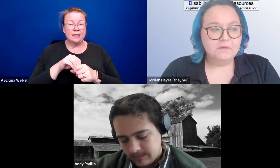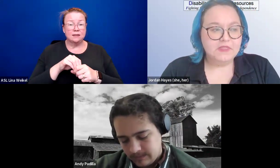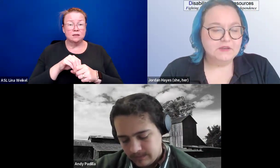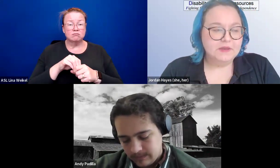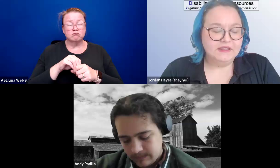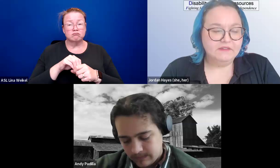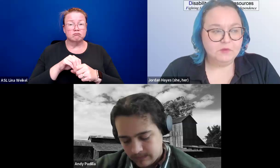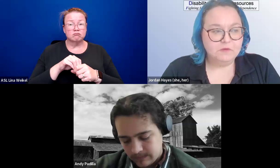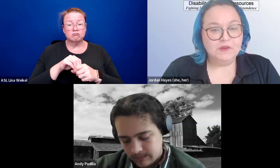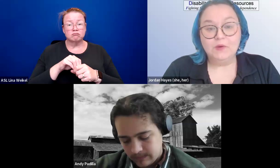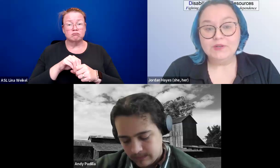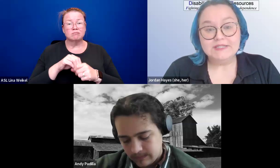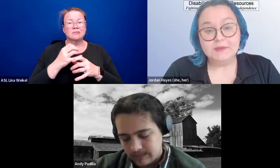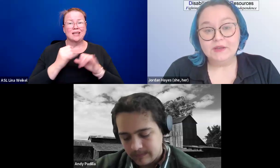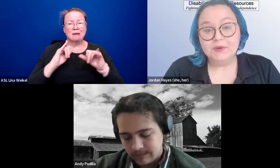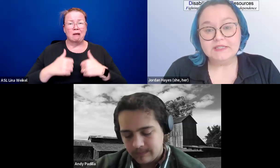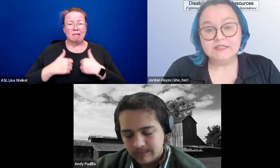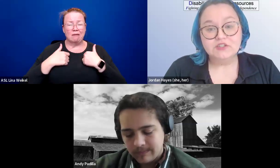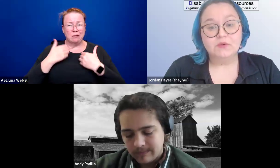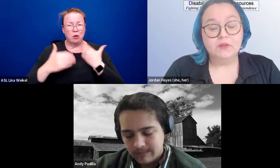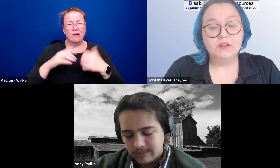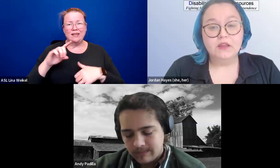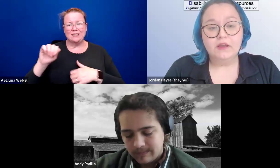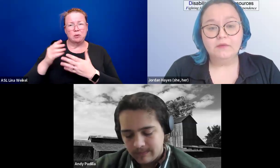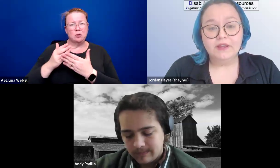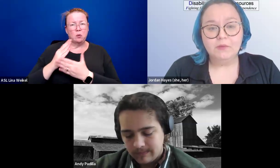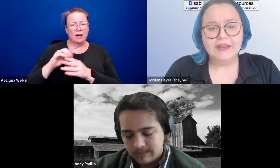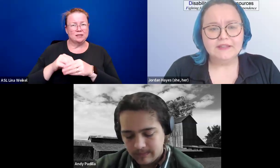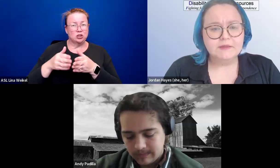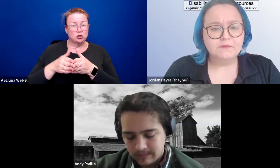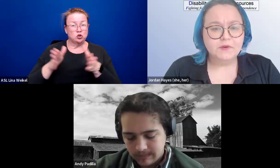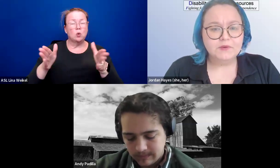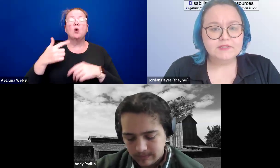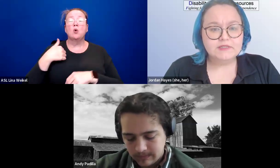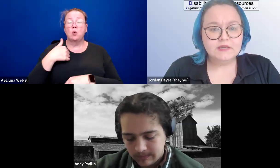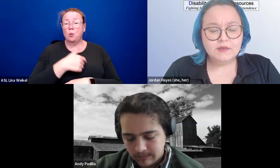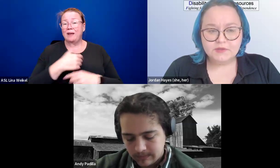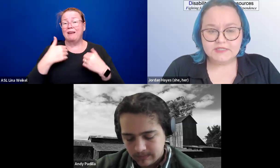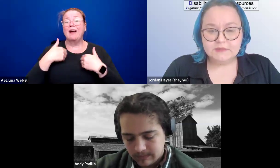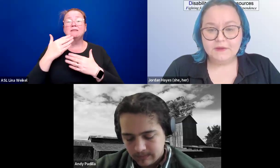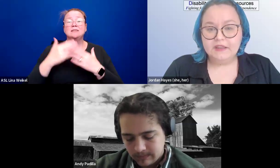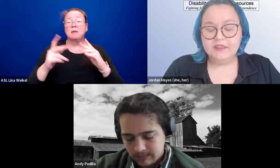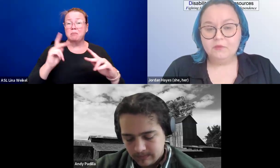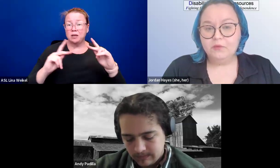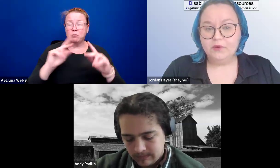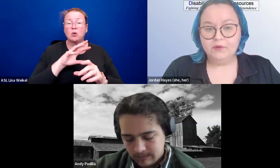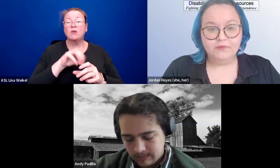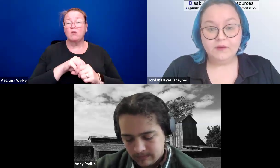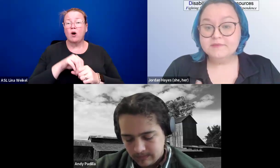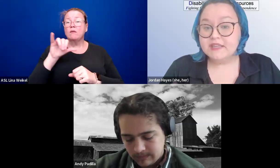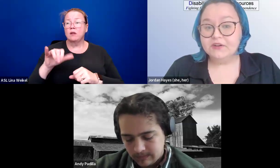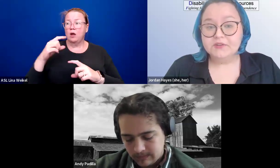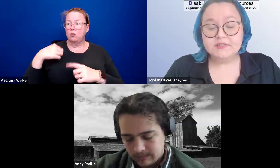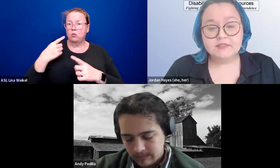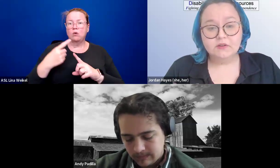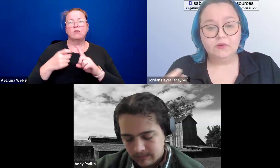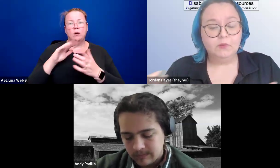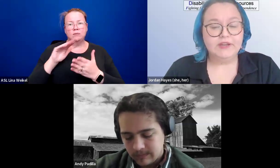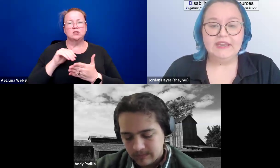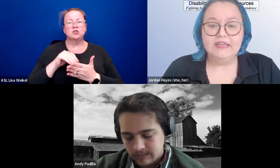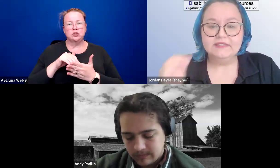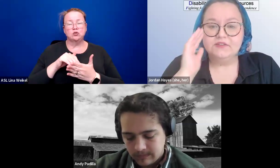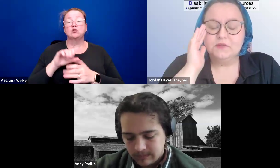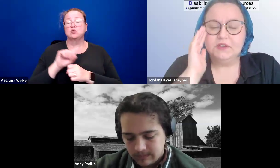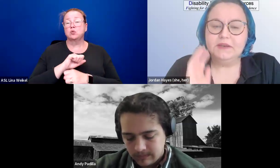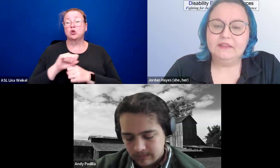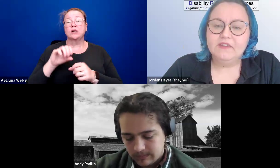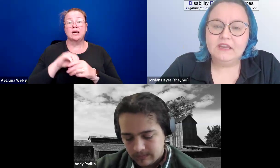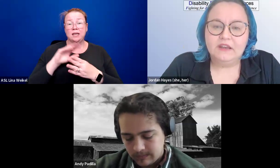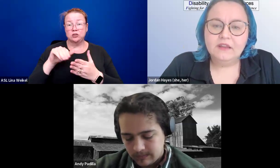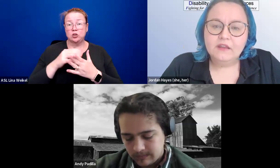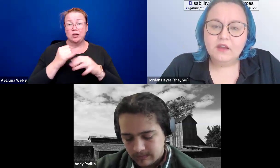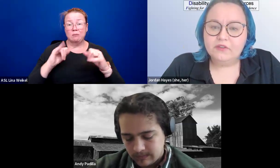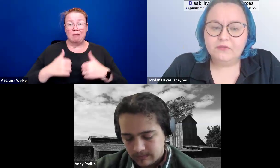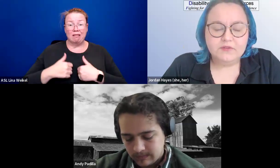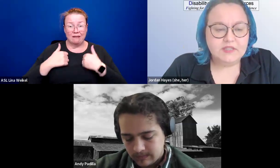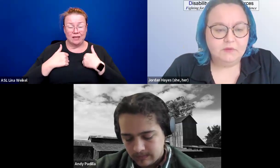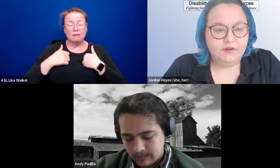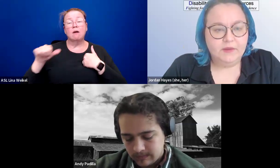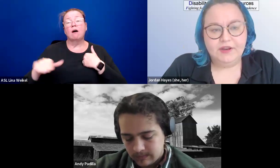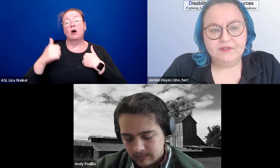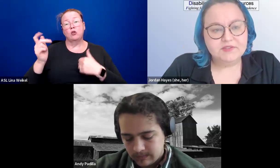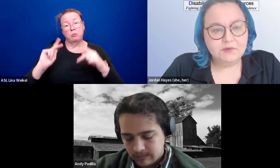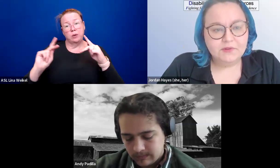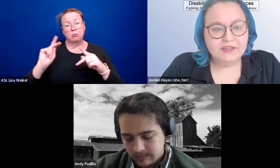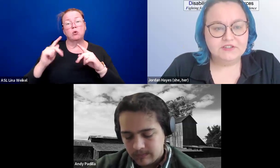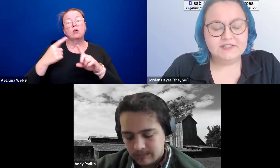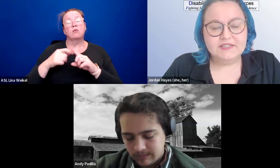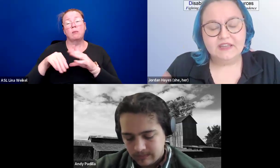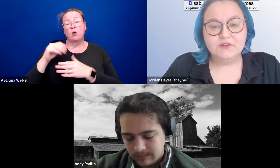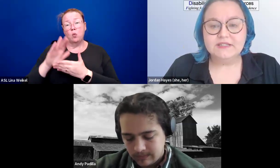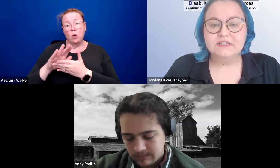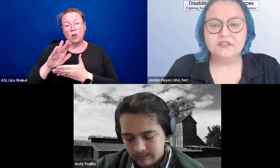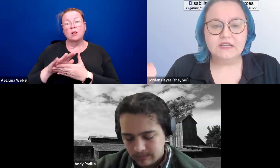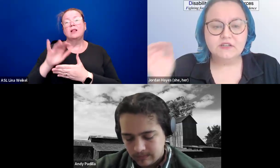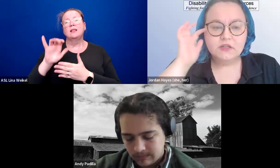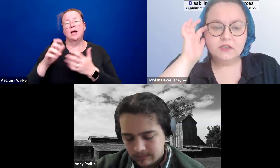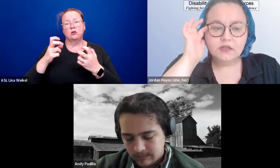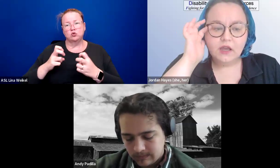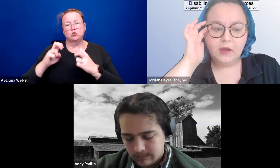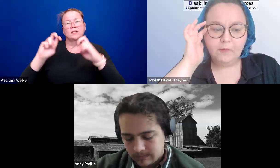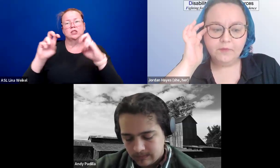Jordan Hayes (she, her): the independent living movement or disability rights in general. Like, we had some folks participate that were from centers or working in centers for independent living, and other folks that were coming out of school. And just in that transition age.